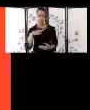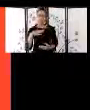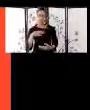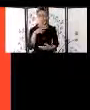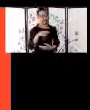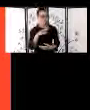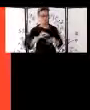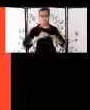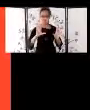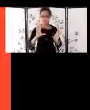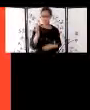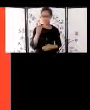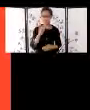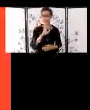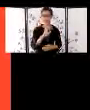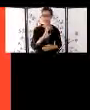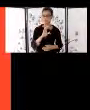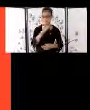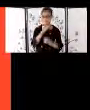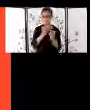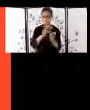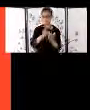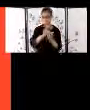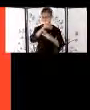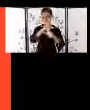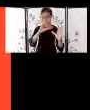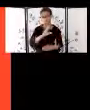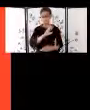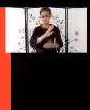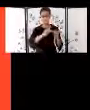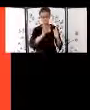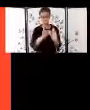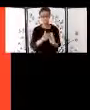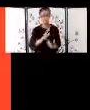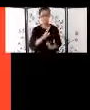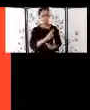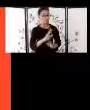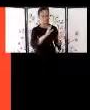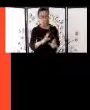communities are, and they approach their planning and research responsibly. They are more likely